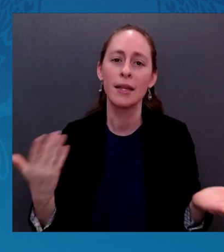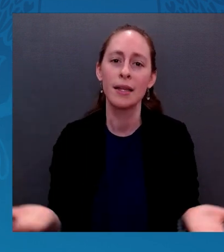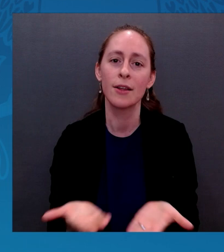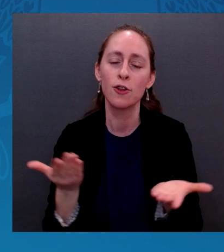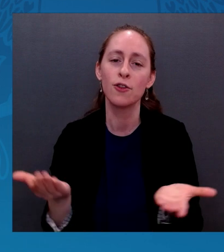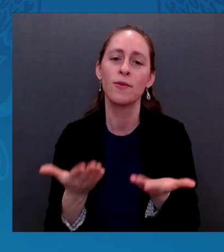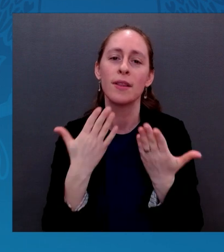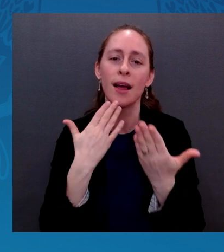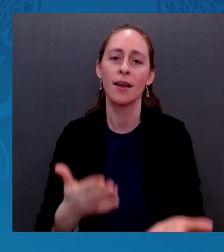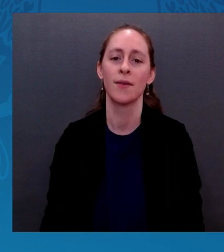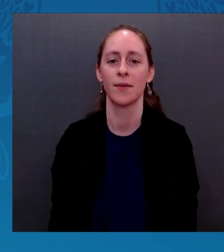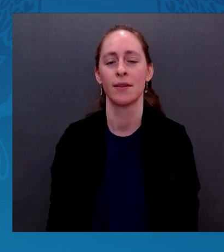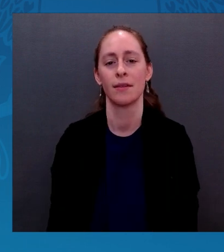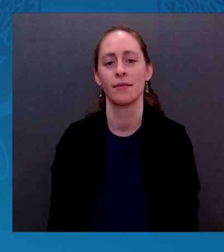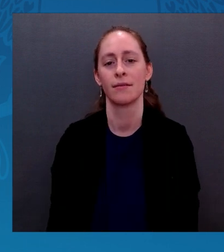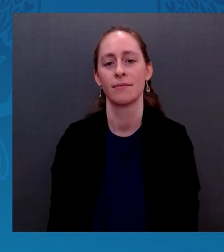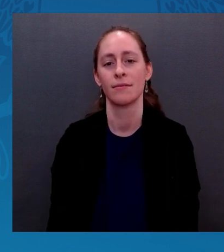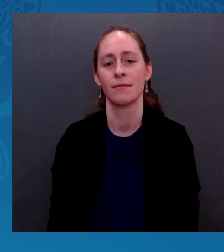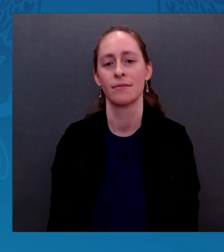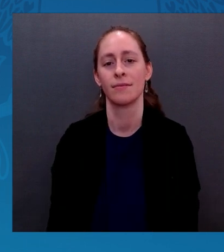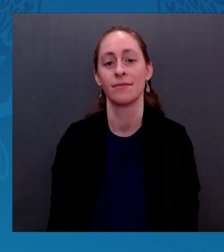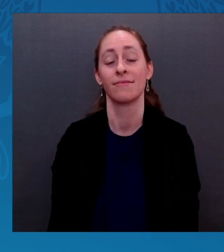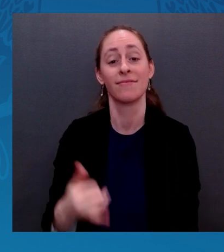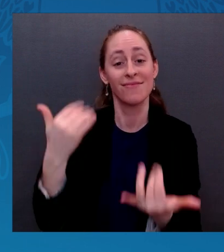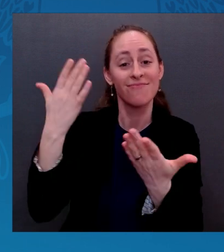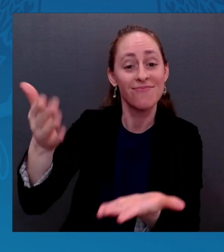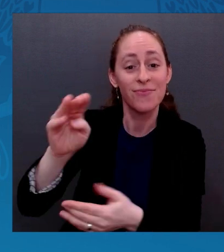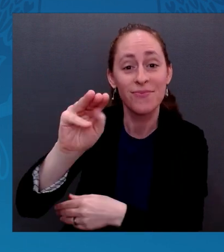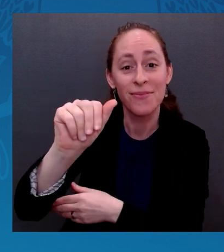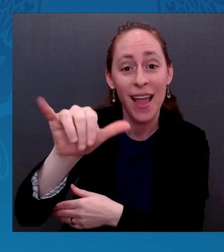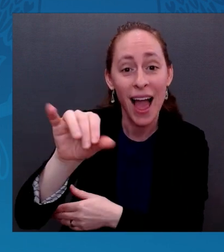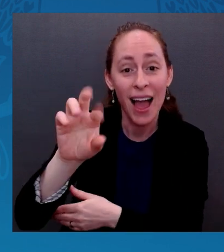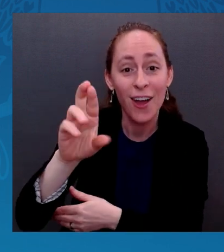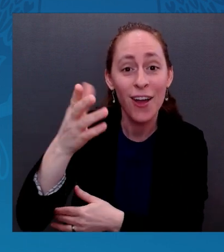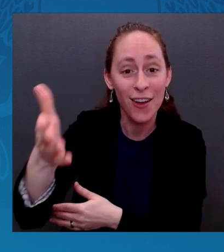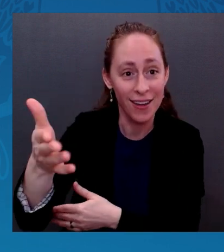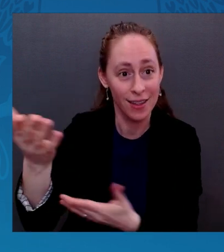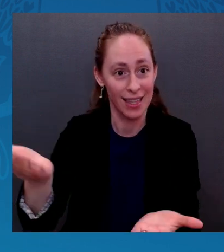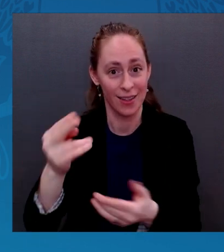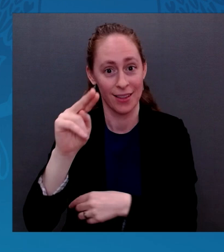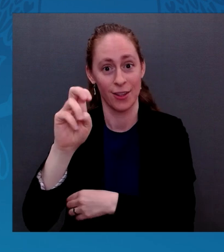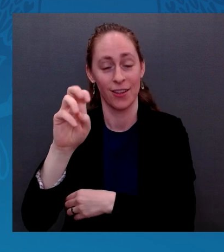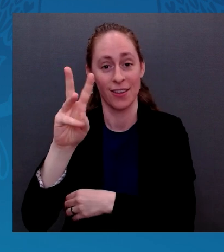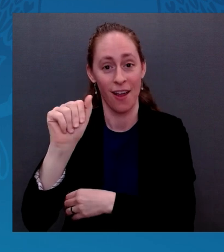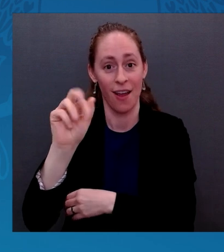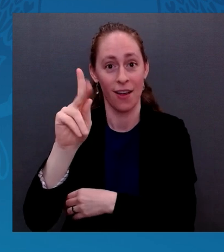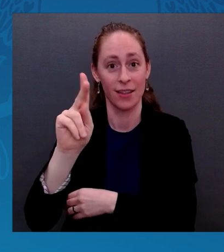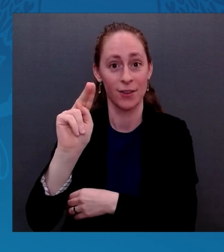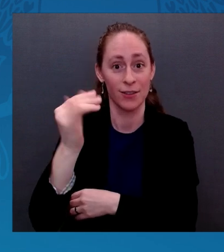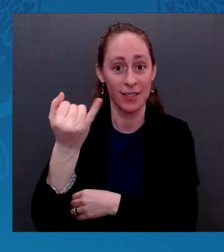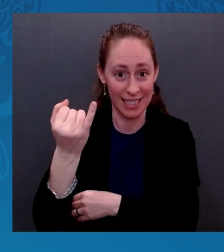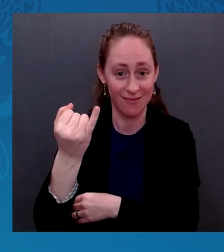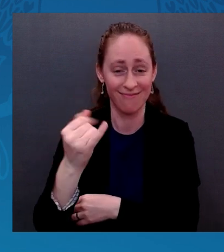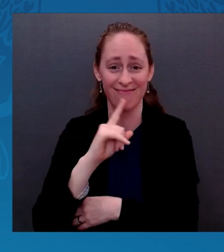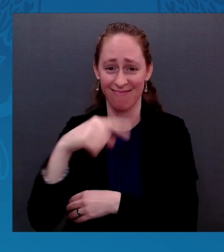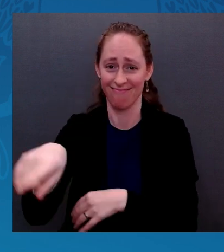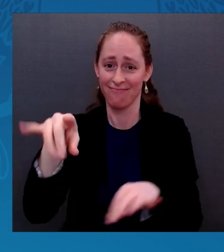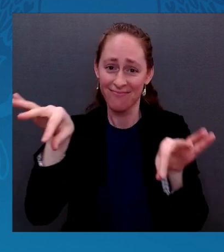Newark, New Jersey is such an important place in our country for so many reasons in terms of its history,